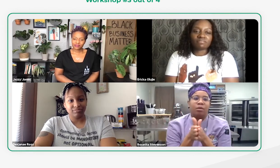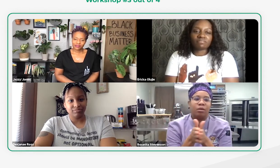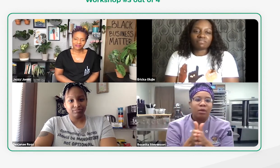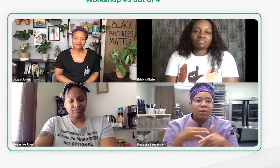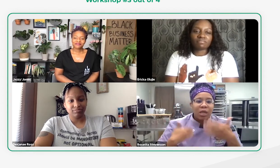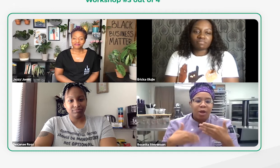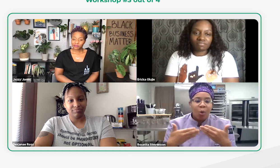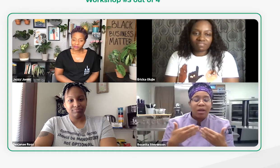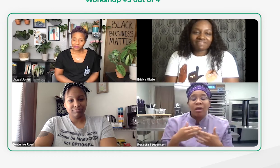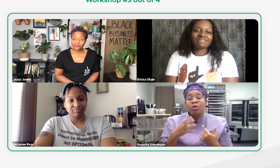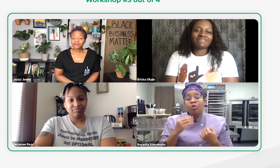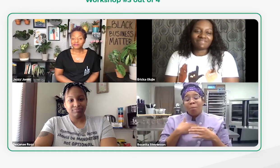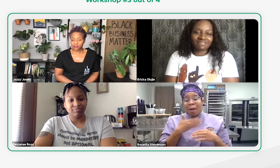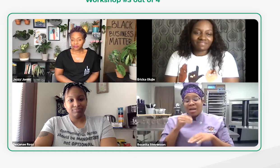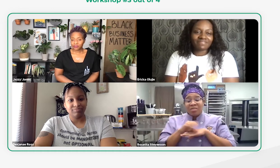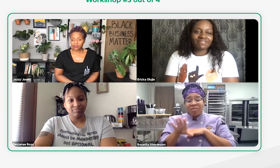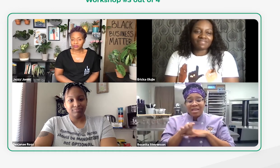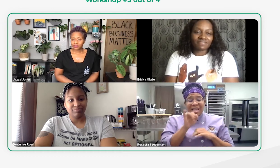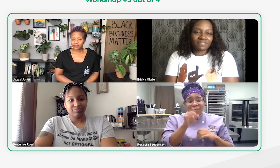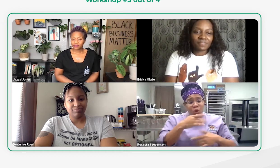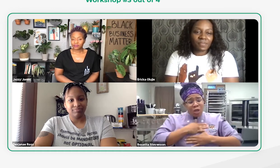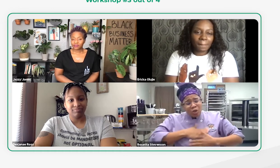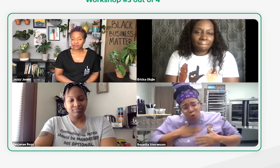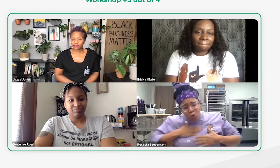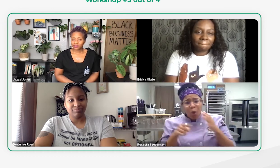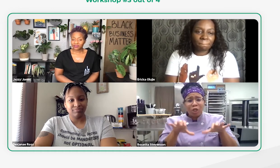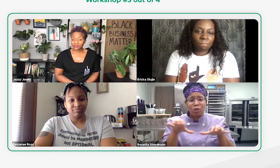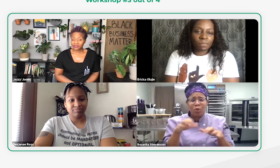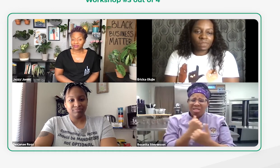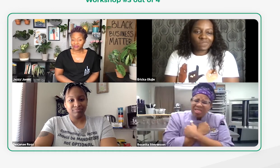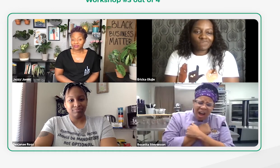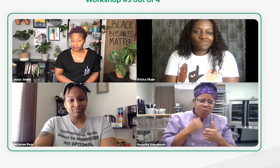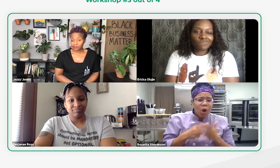My family has degrees I was passionate and I wanted to keep going. My mother said if